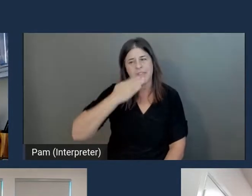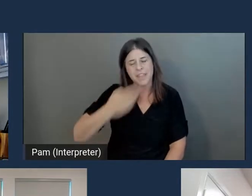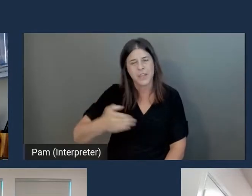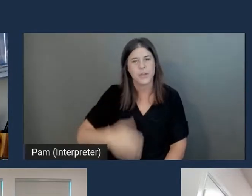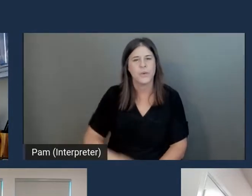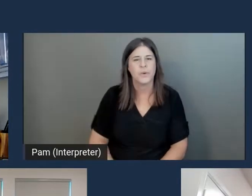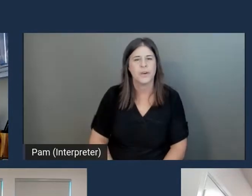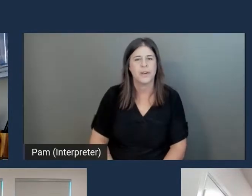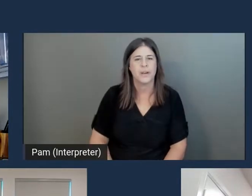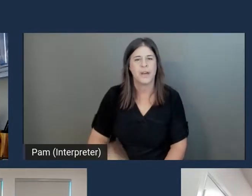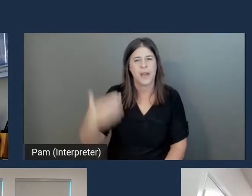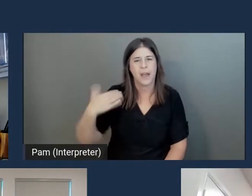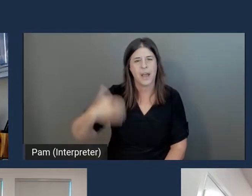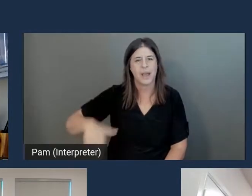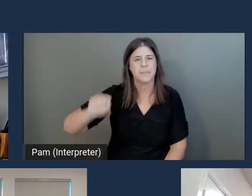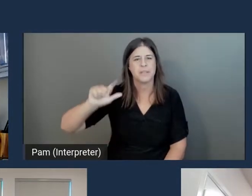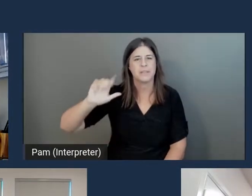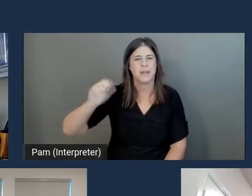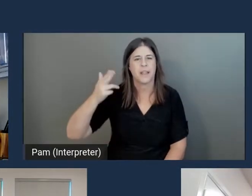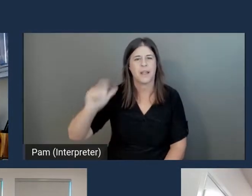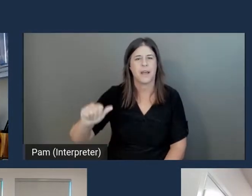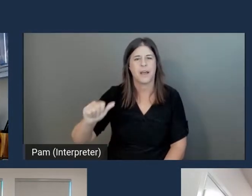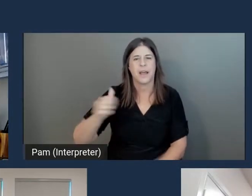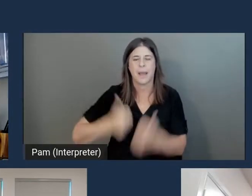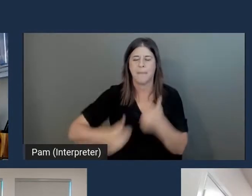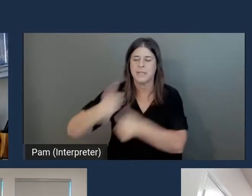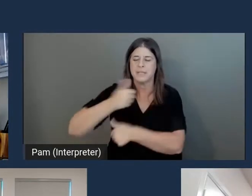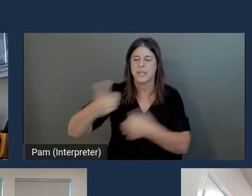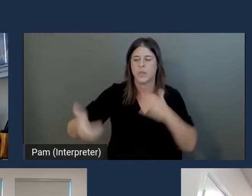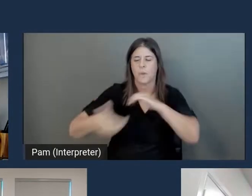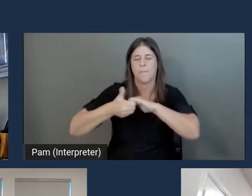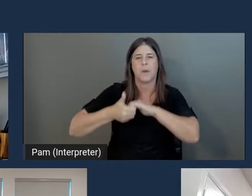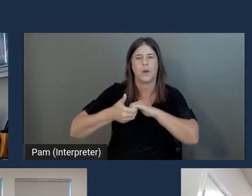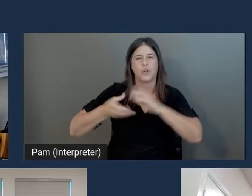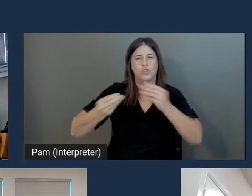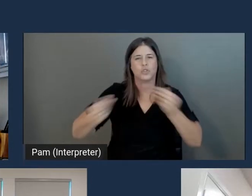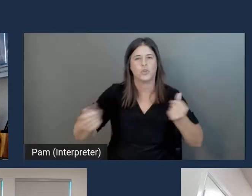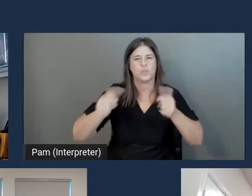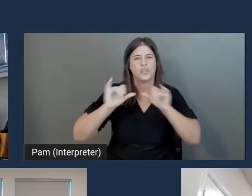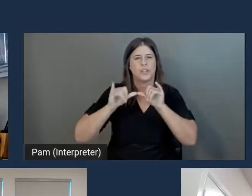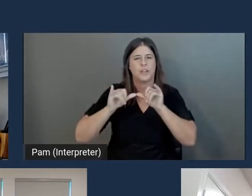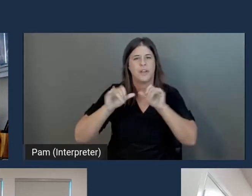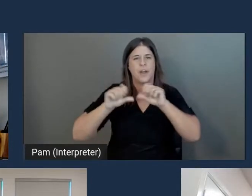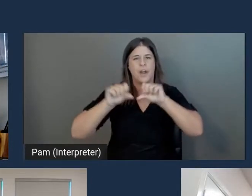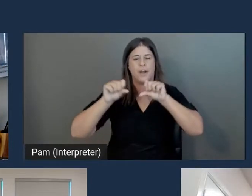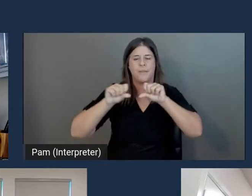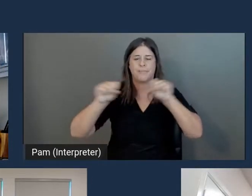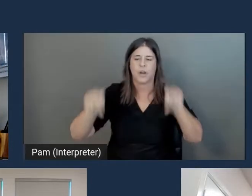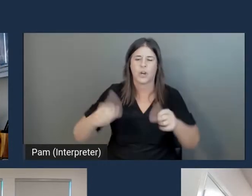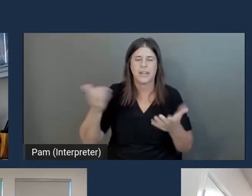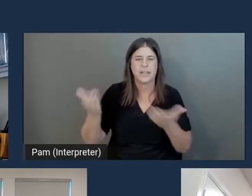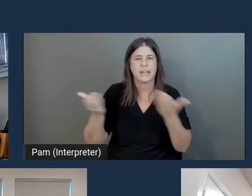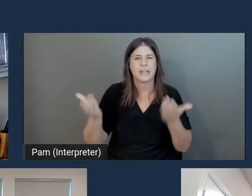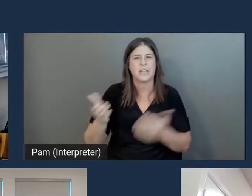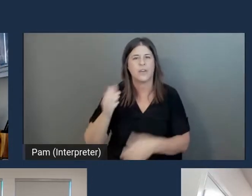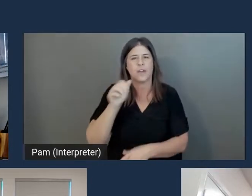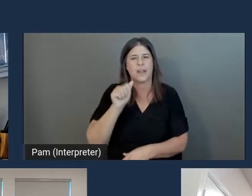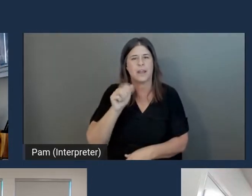I'm Saleha Haider, I'm a Senior Partner Solutions Architect here at Amazon Web Services. Over to you, Hasnat.